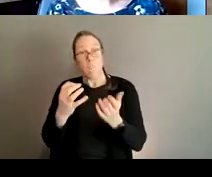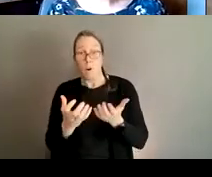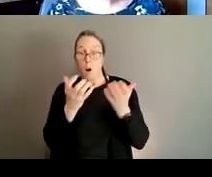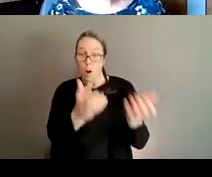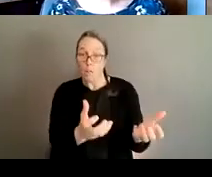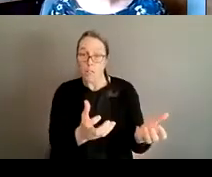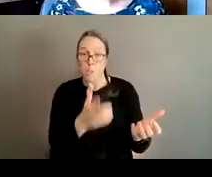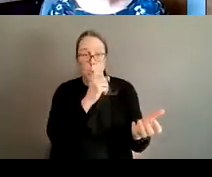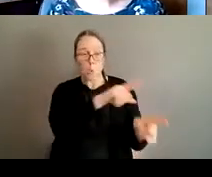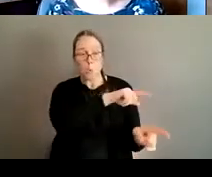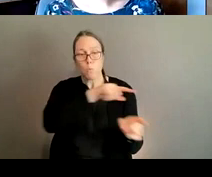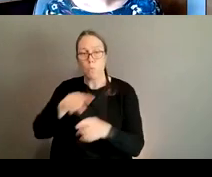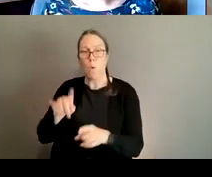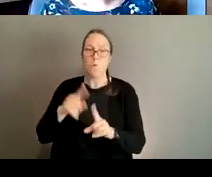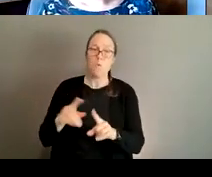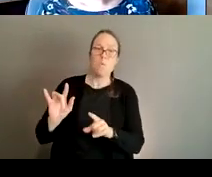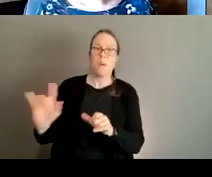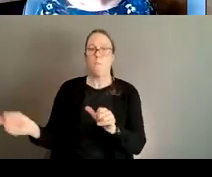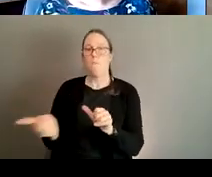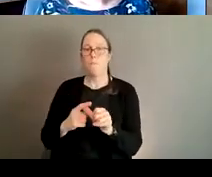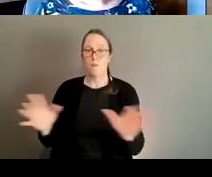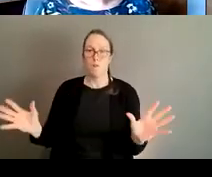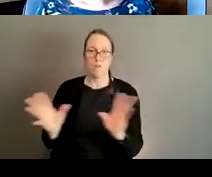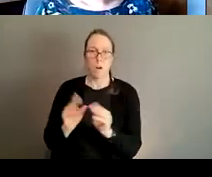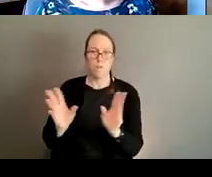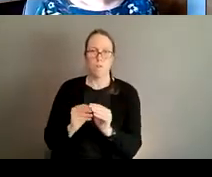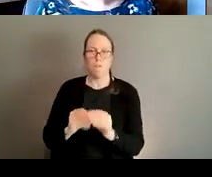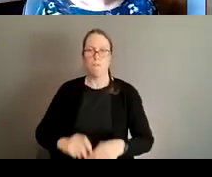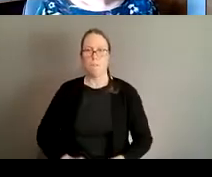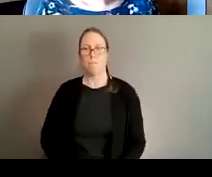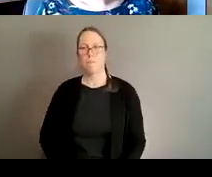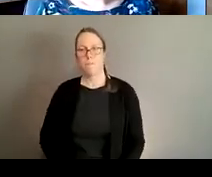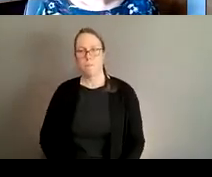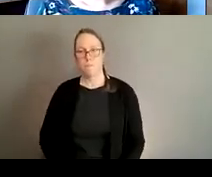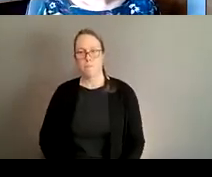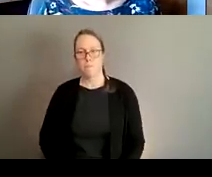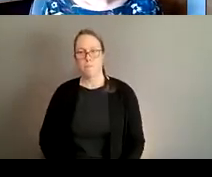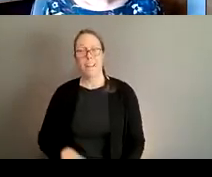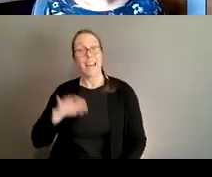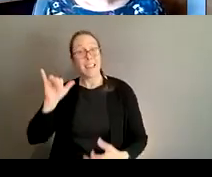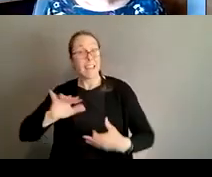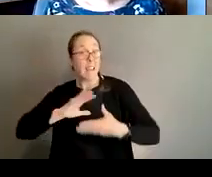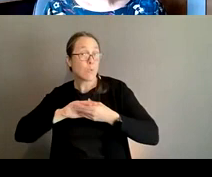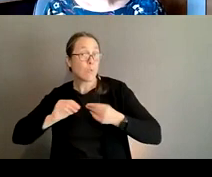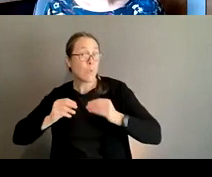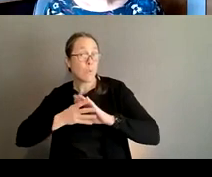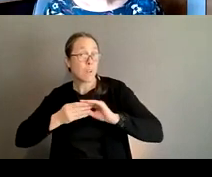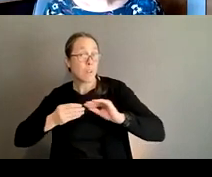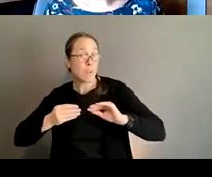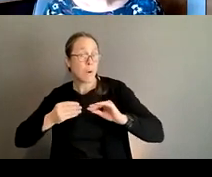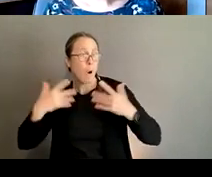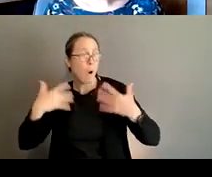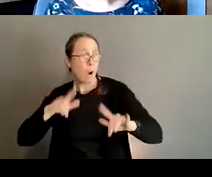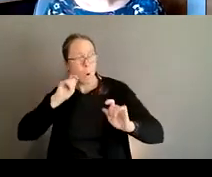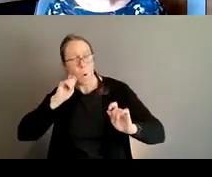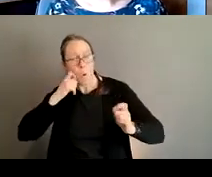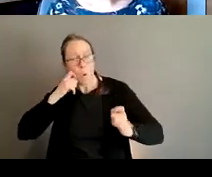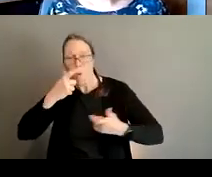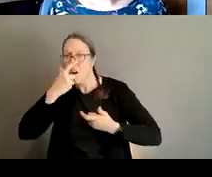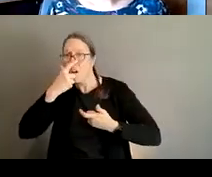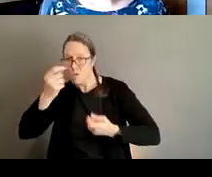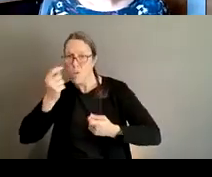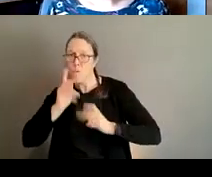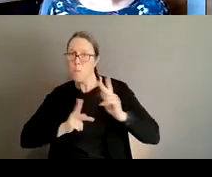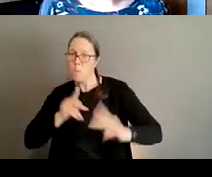that first conference. So that's a story that's very cool and interesting for folks. But you